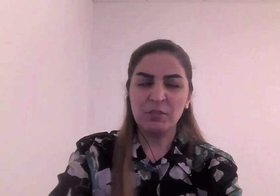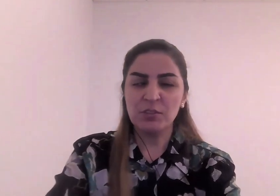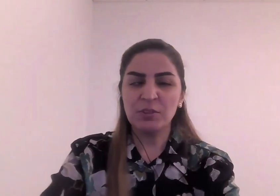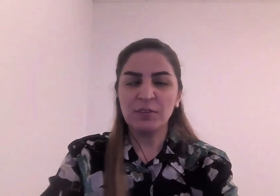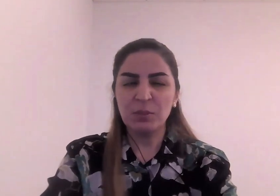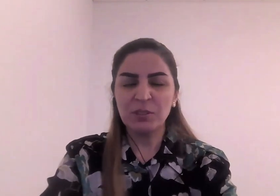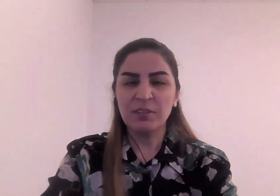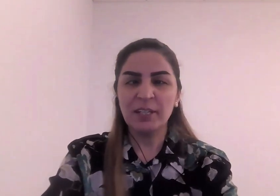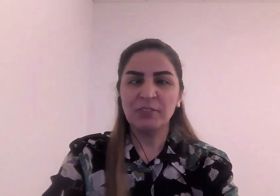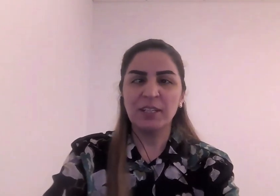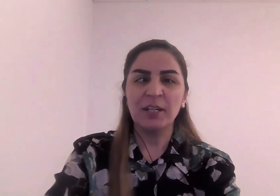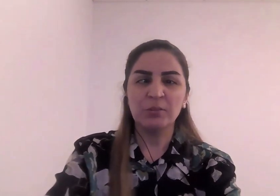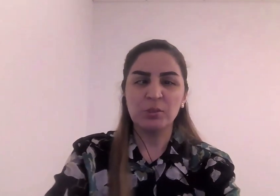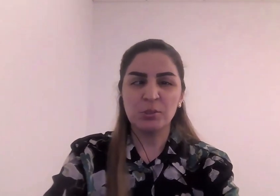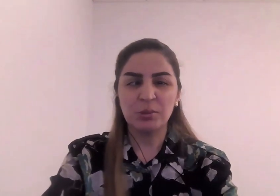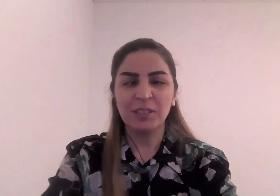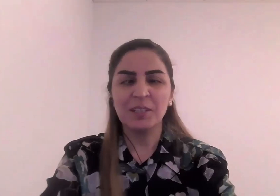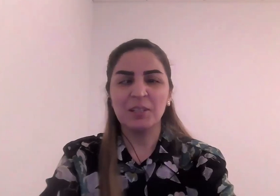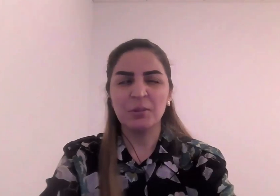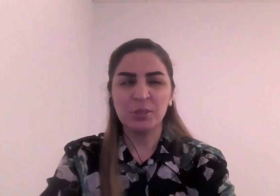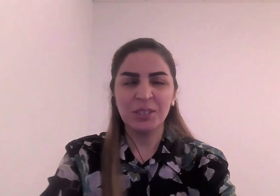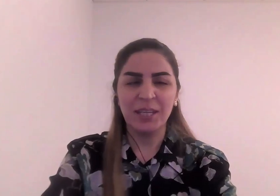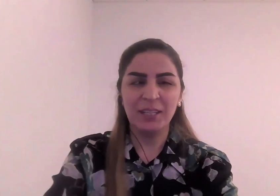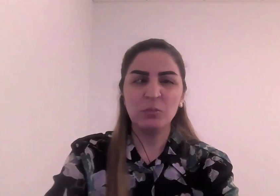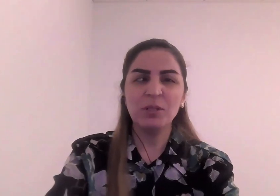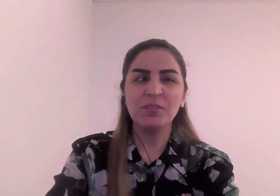with disabilities and how to ensure their inclusion and participation. Thank you and have a great